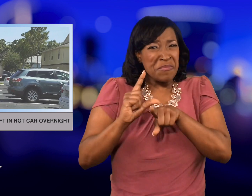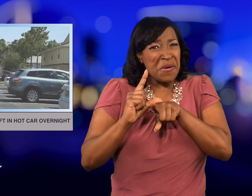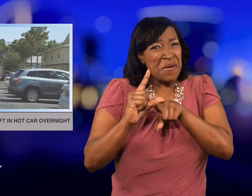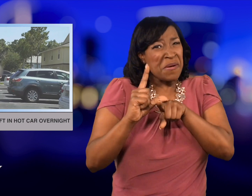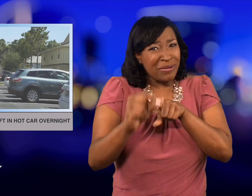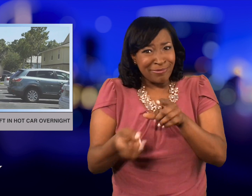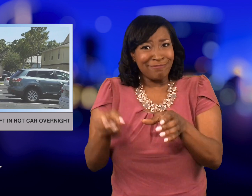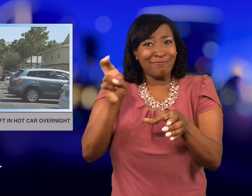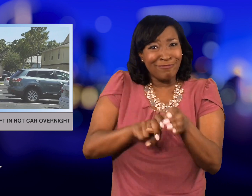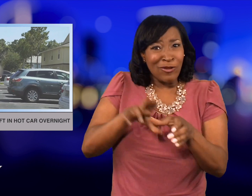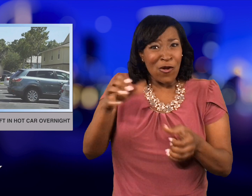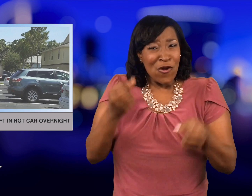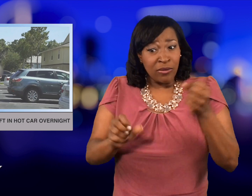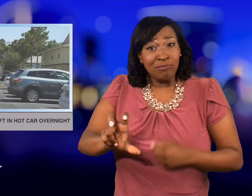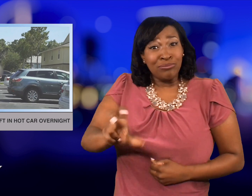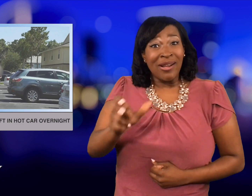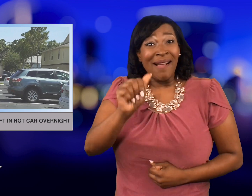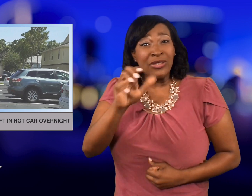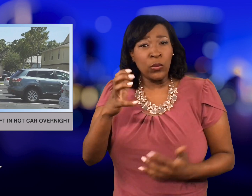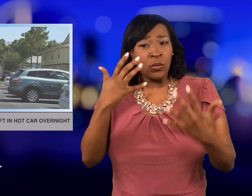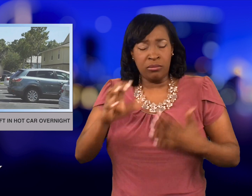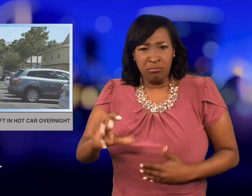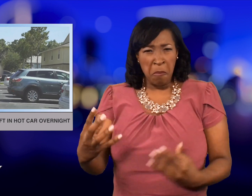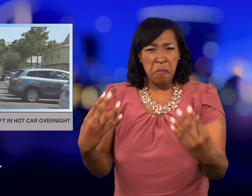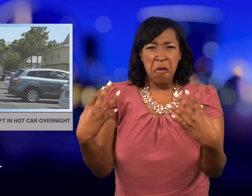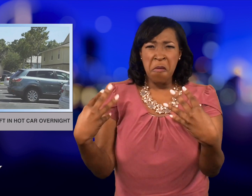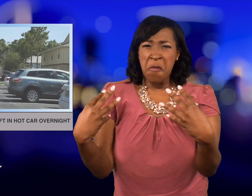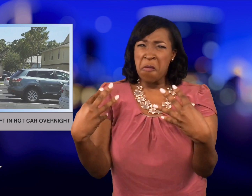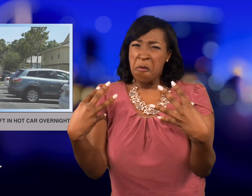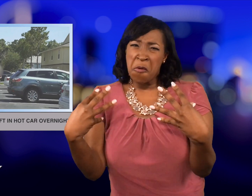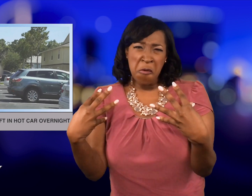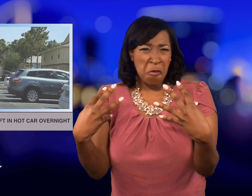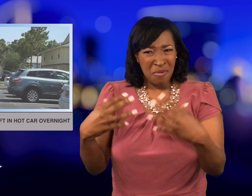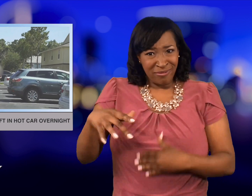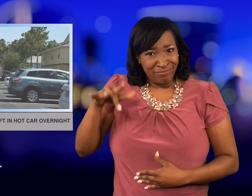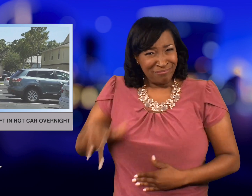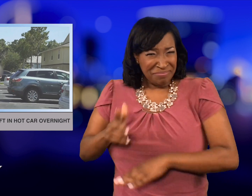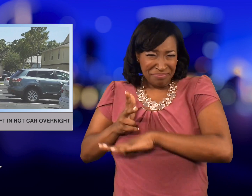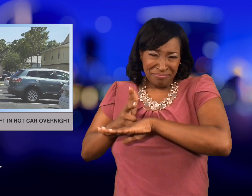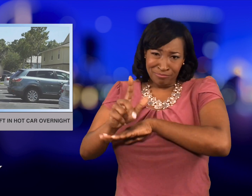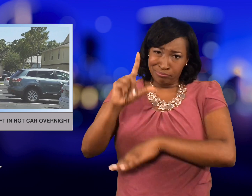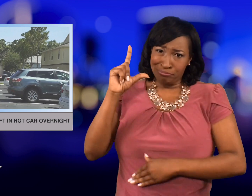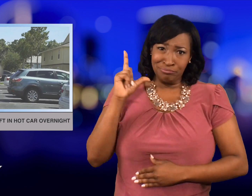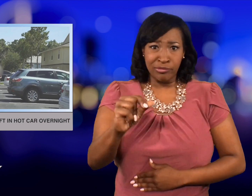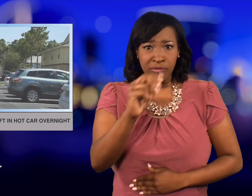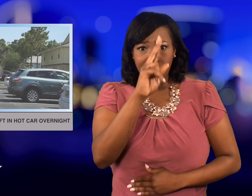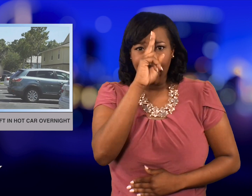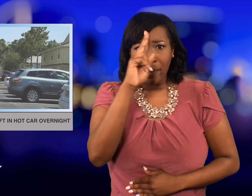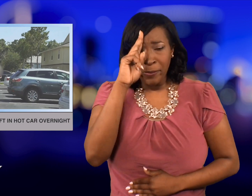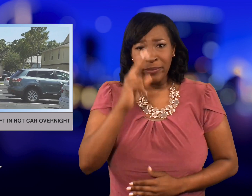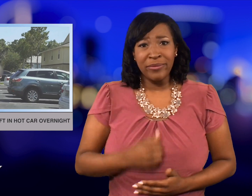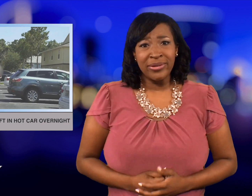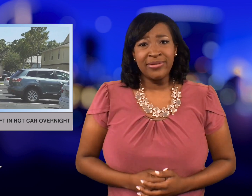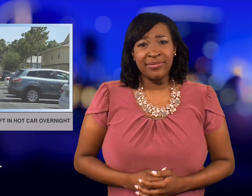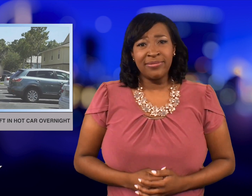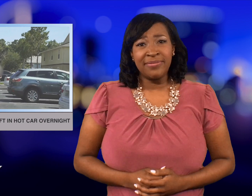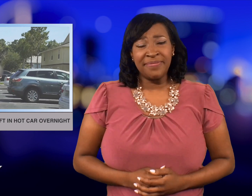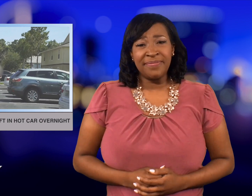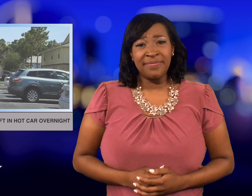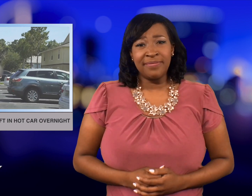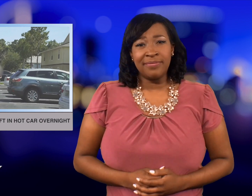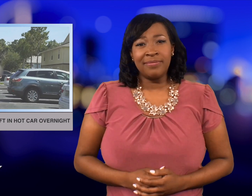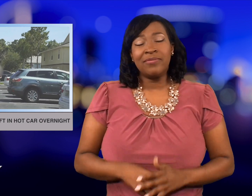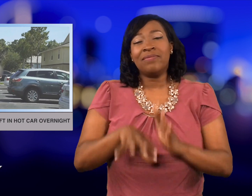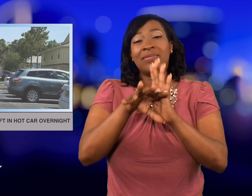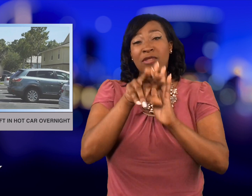in and speeding off to the hospital with the air-conditioning blasting.